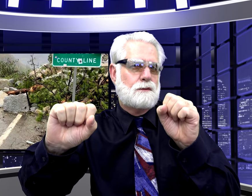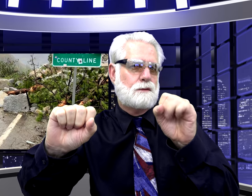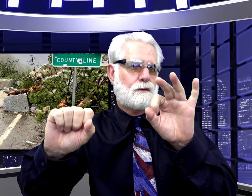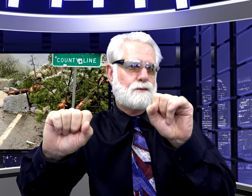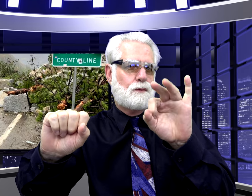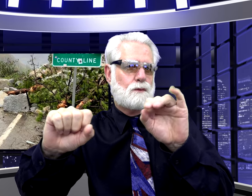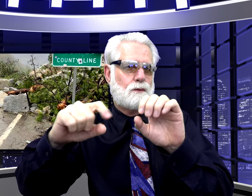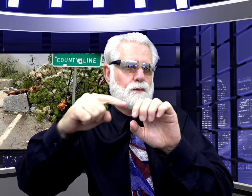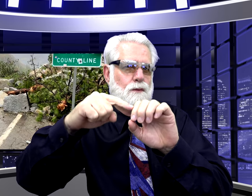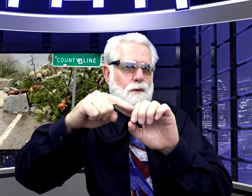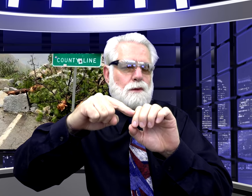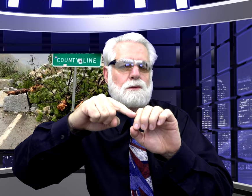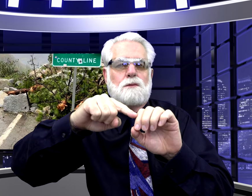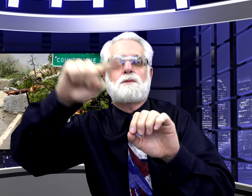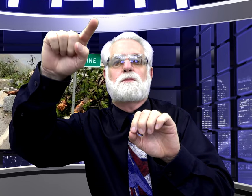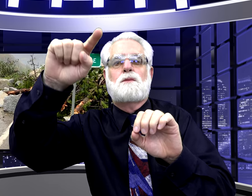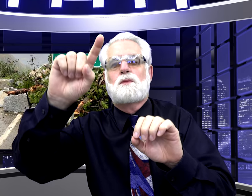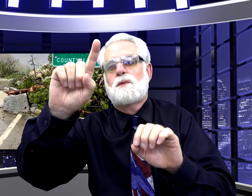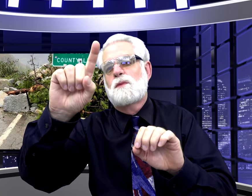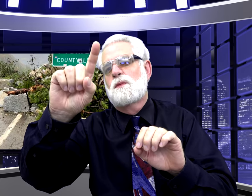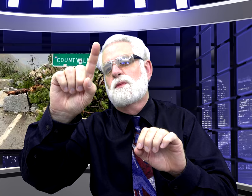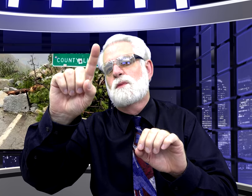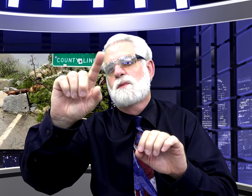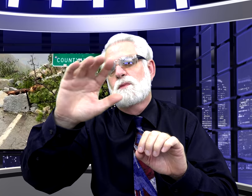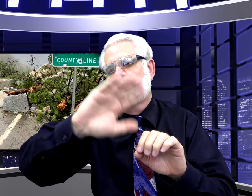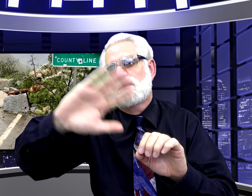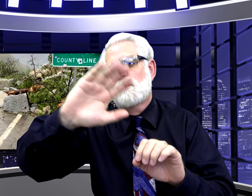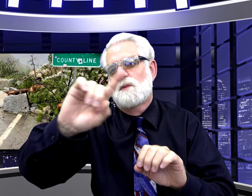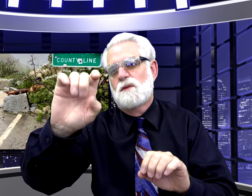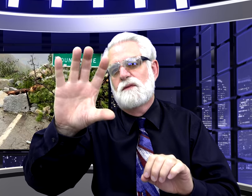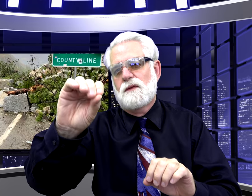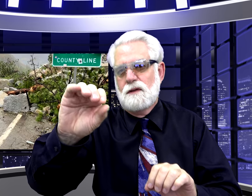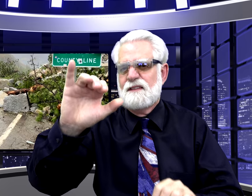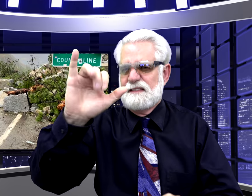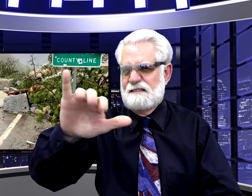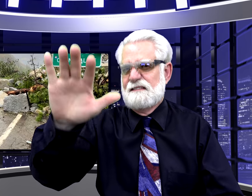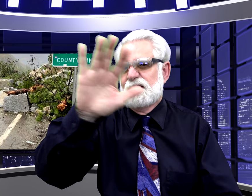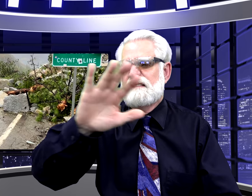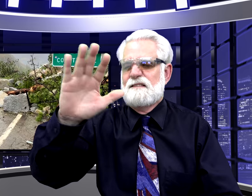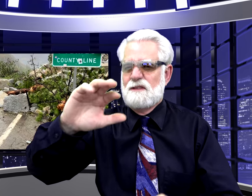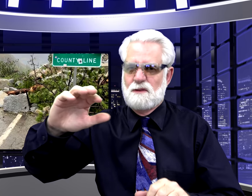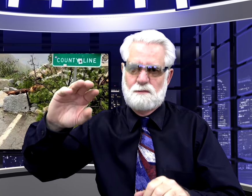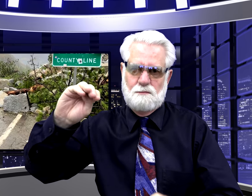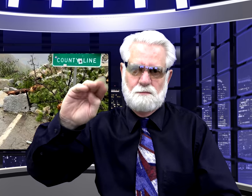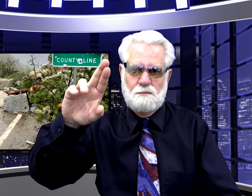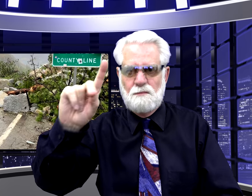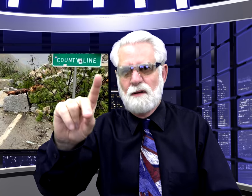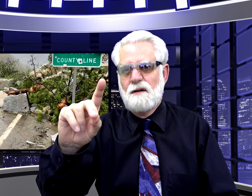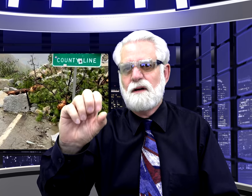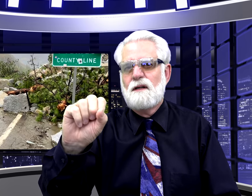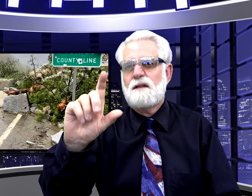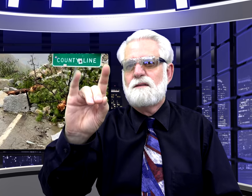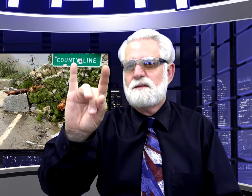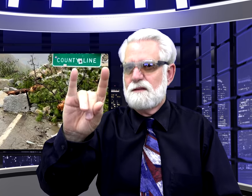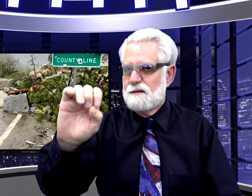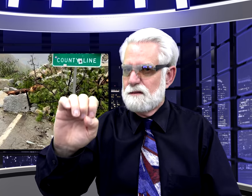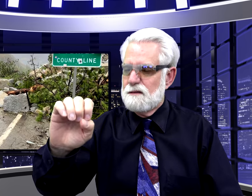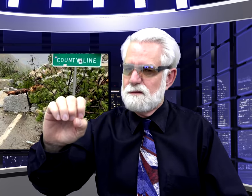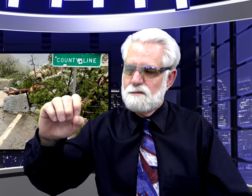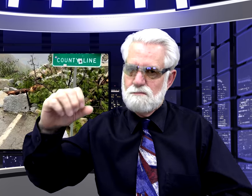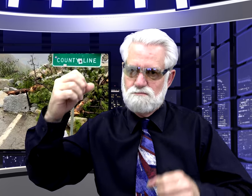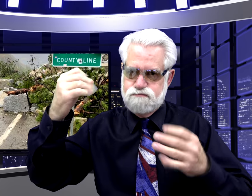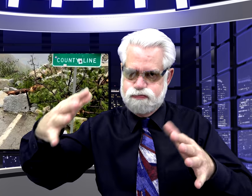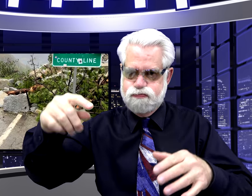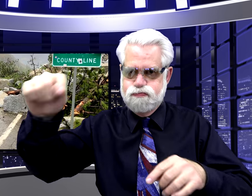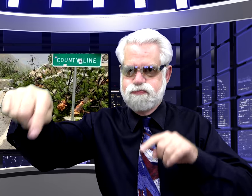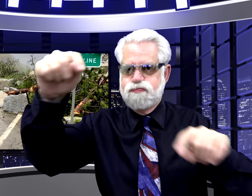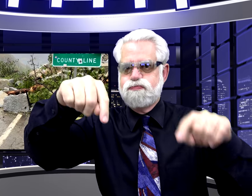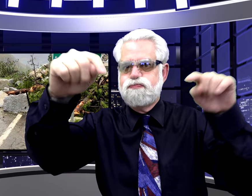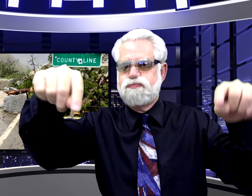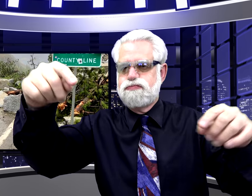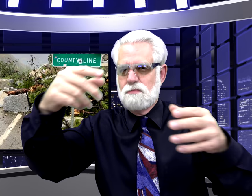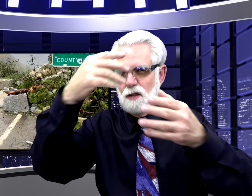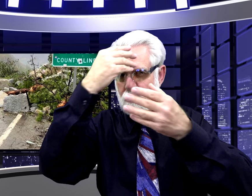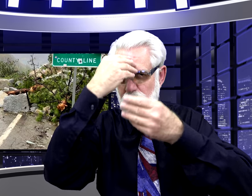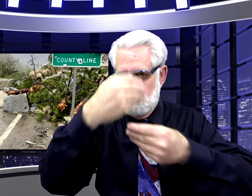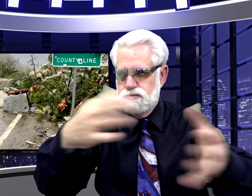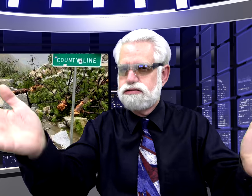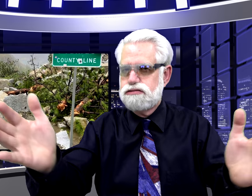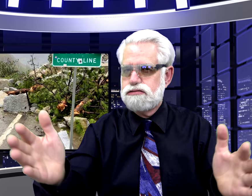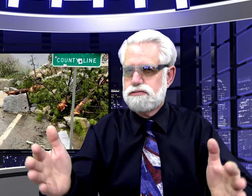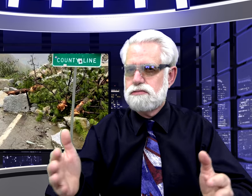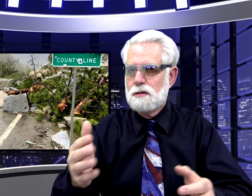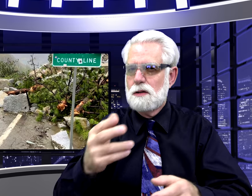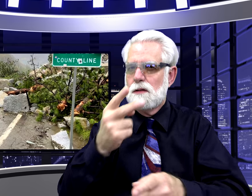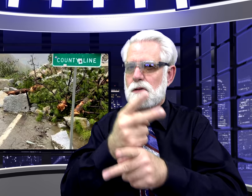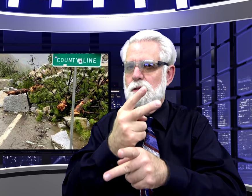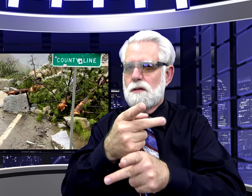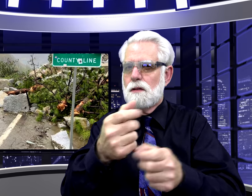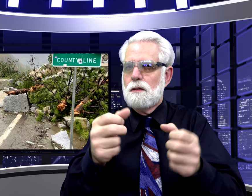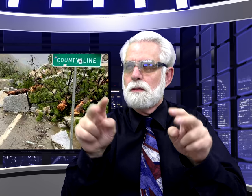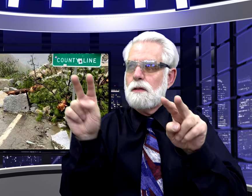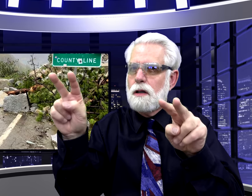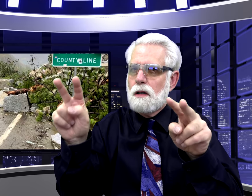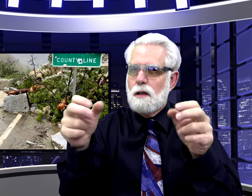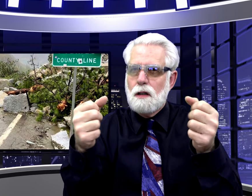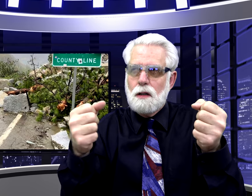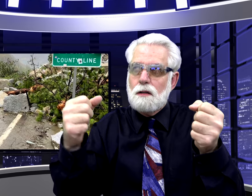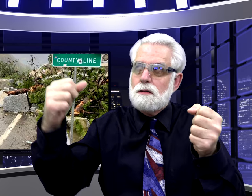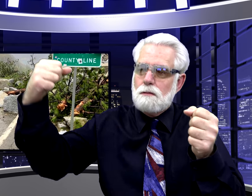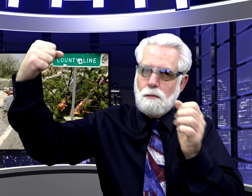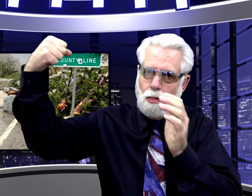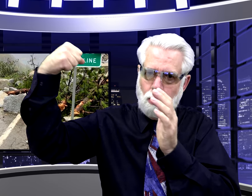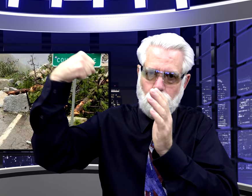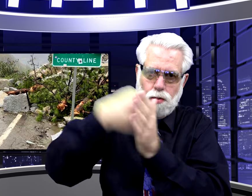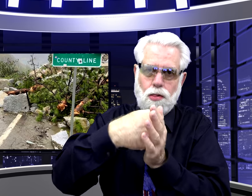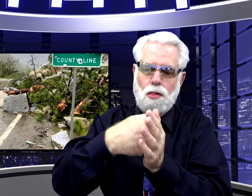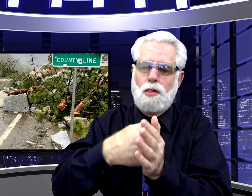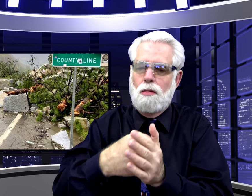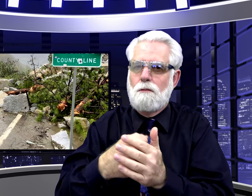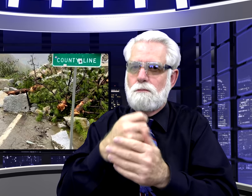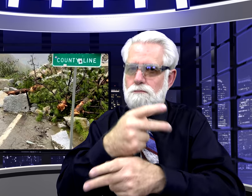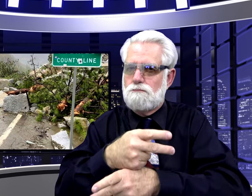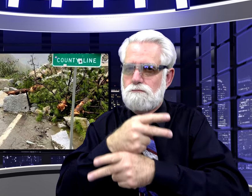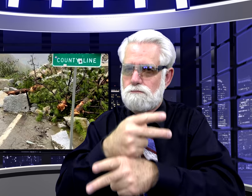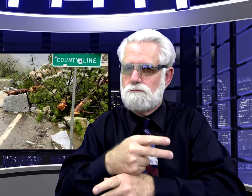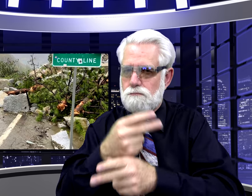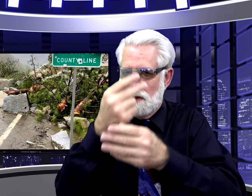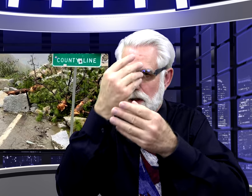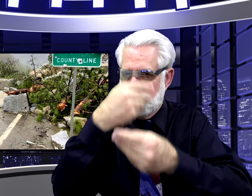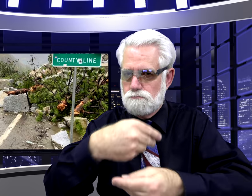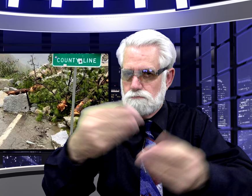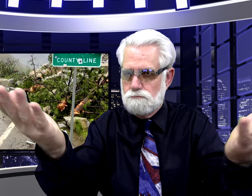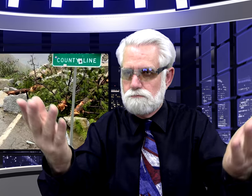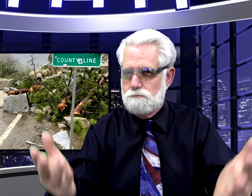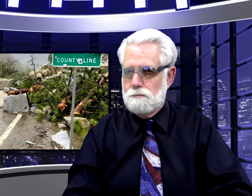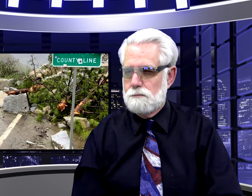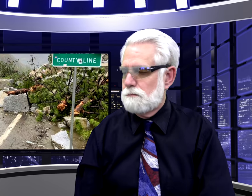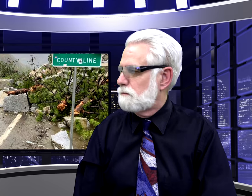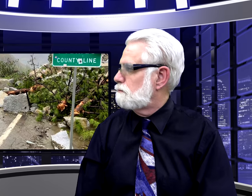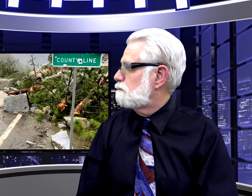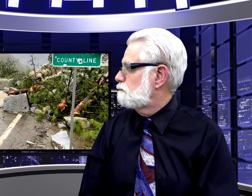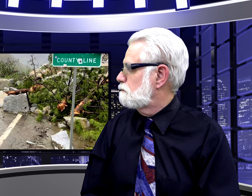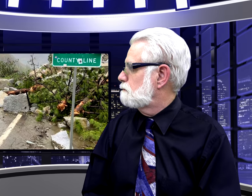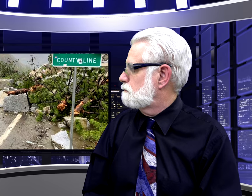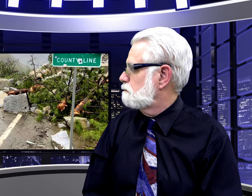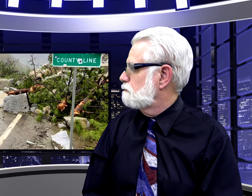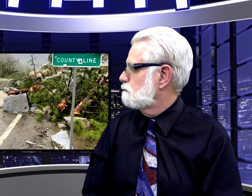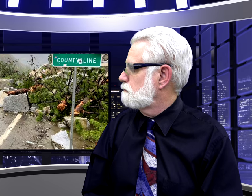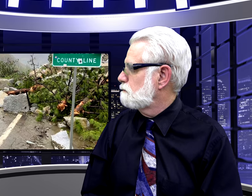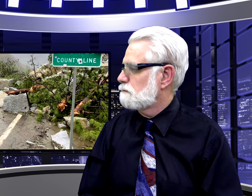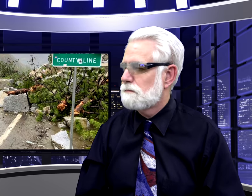north of San Francisco was this mudslide. Just letting you know to be careful and watch the hills so the rocks don’t come down while you’re traveling. Be careful.